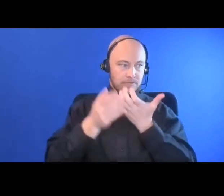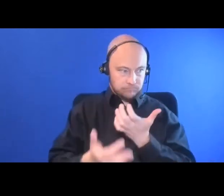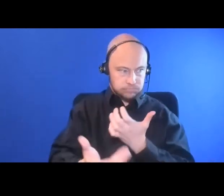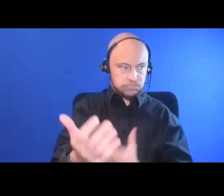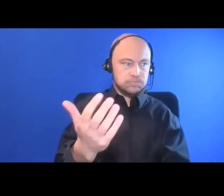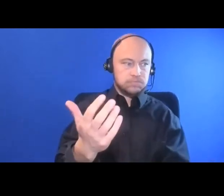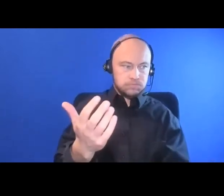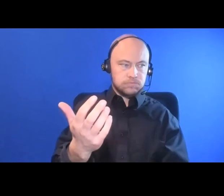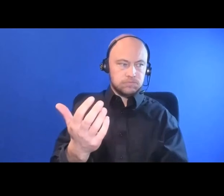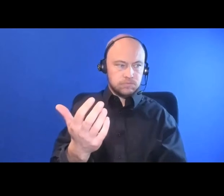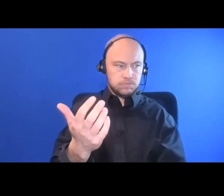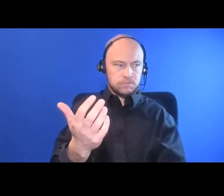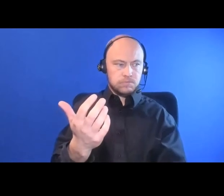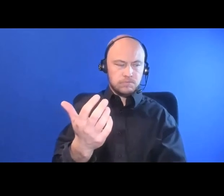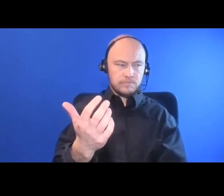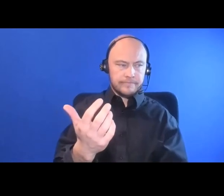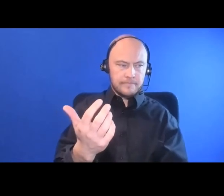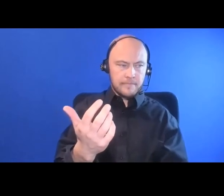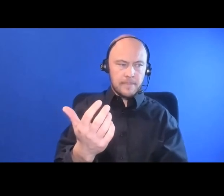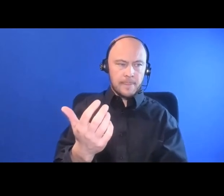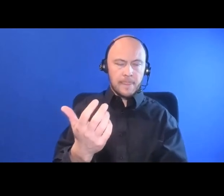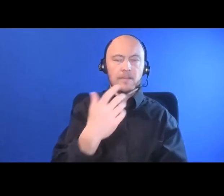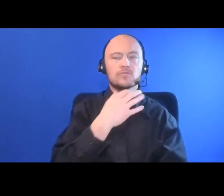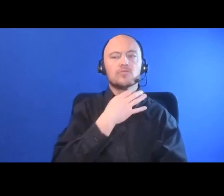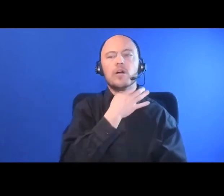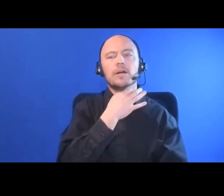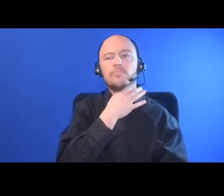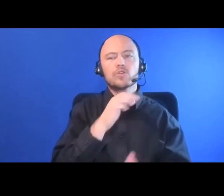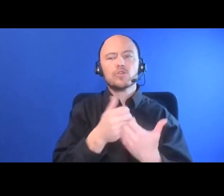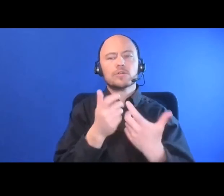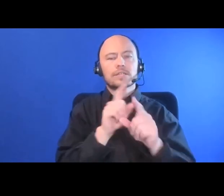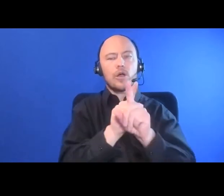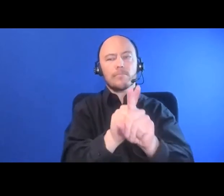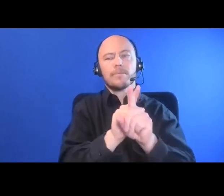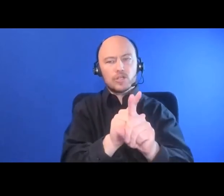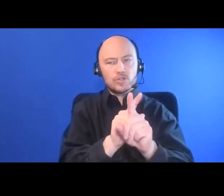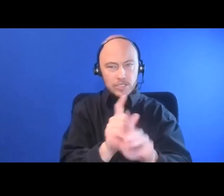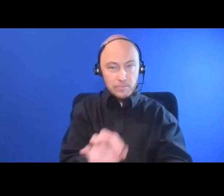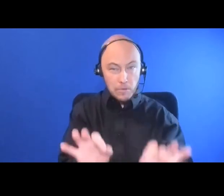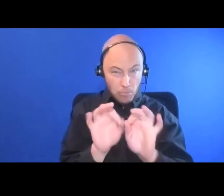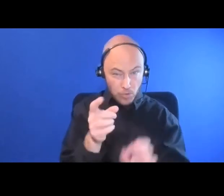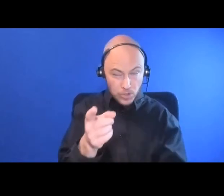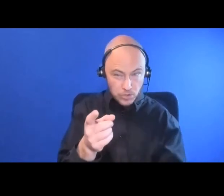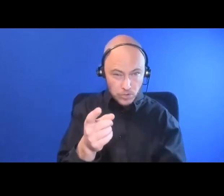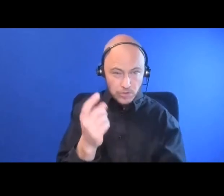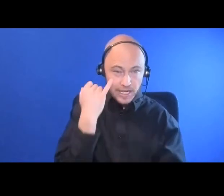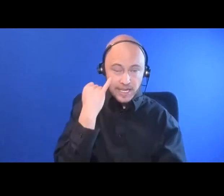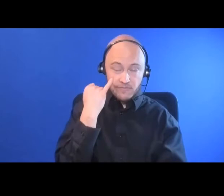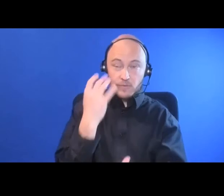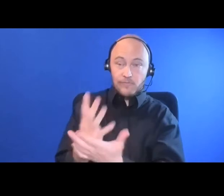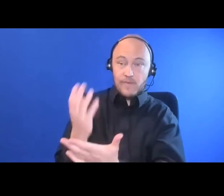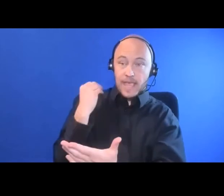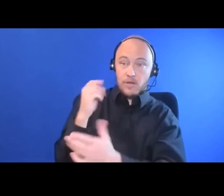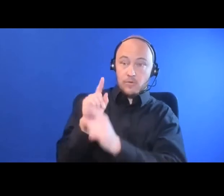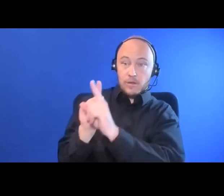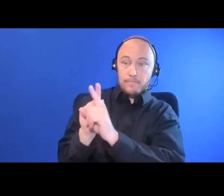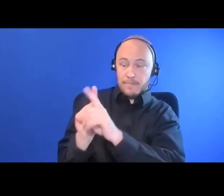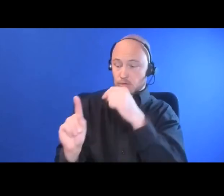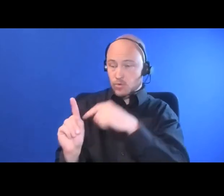So, I'm curious how important mentorship has been to you and if you found a mentor or your writing community